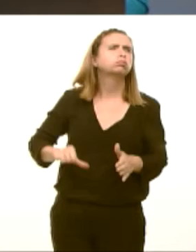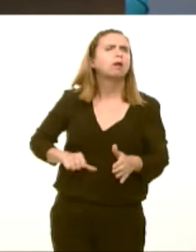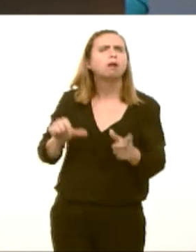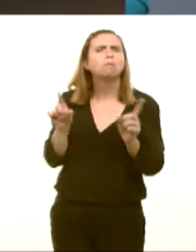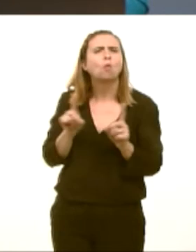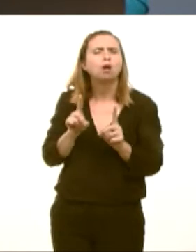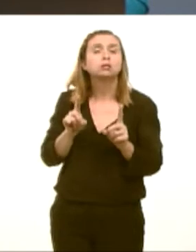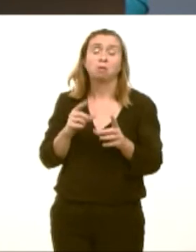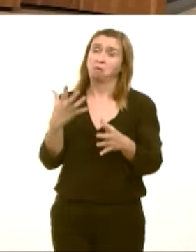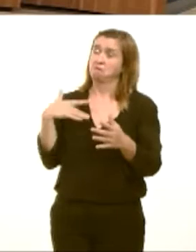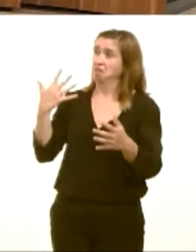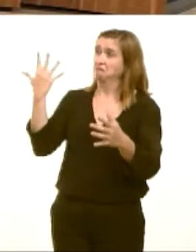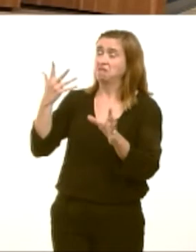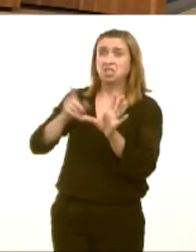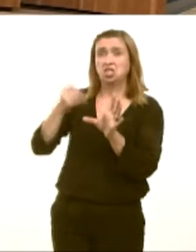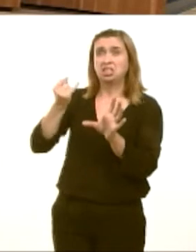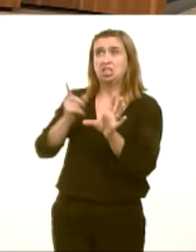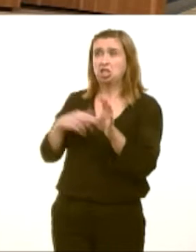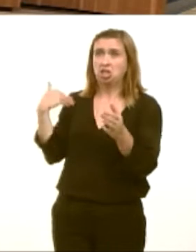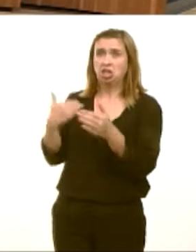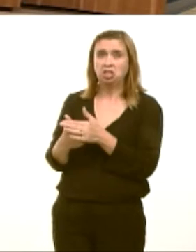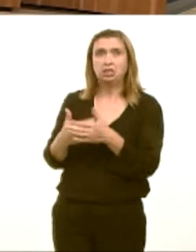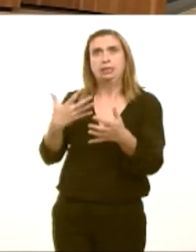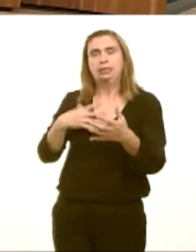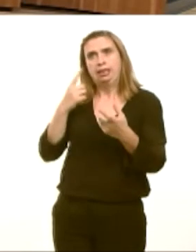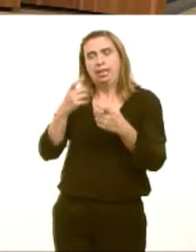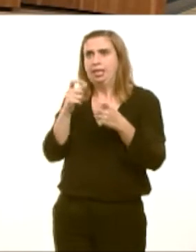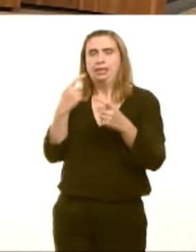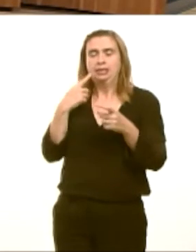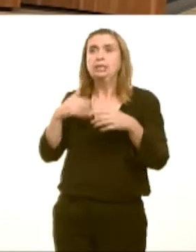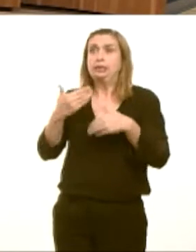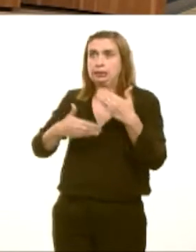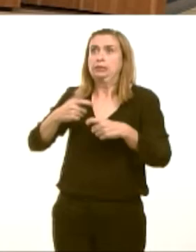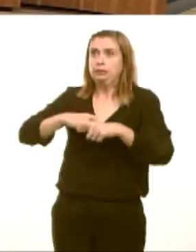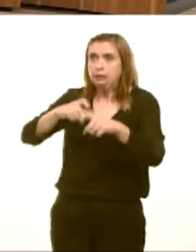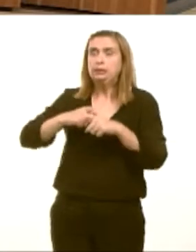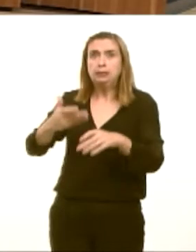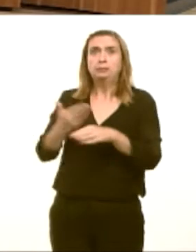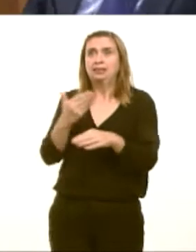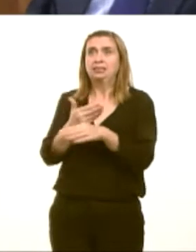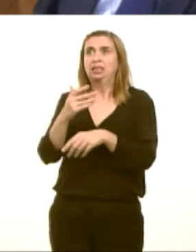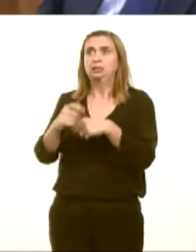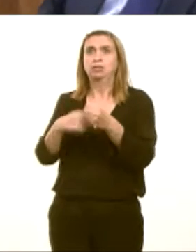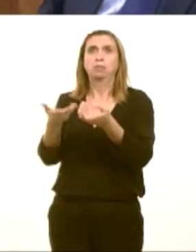the last 15 or 16 years for farming, is sustainability and being able to exist as businesses and